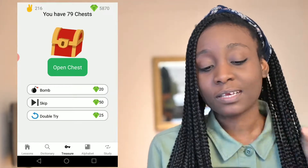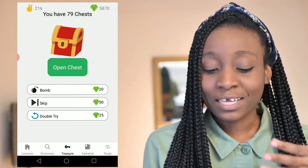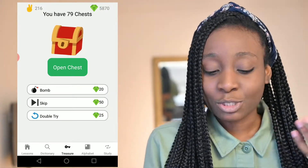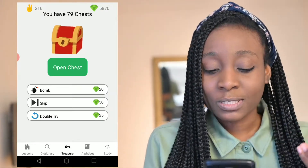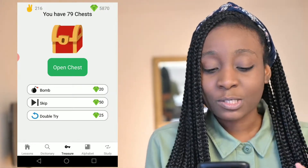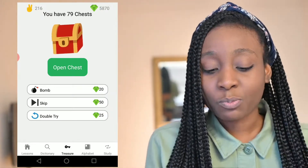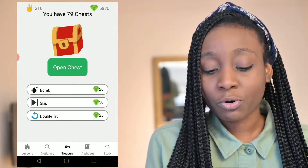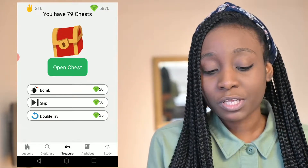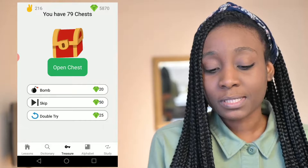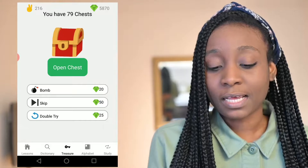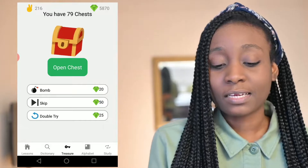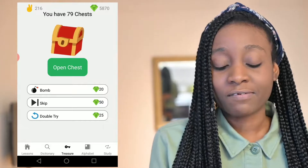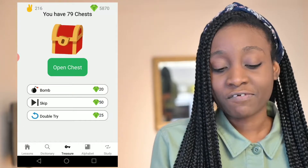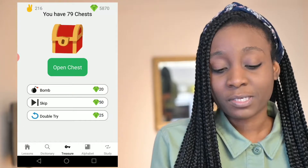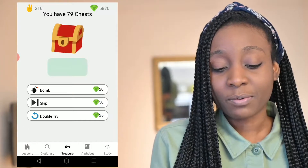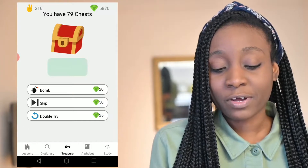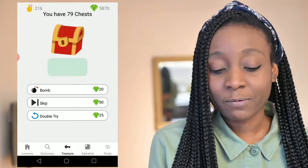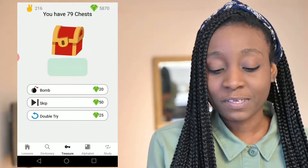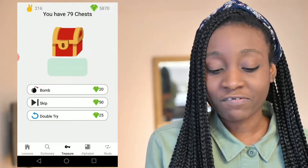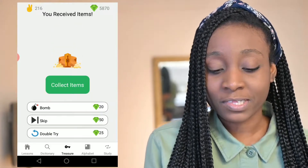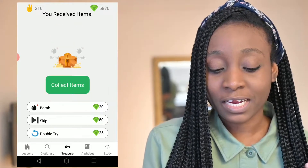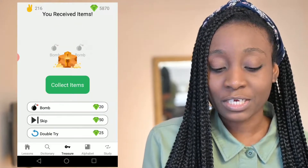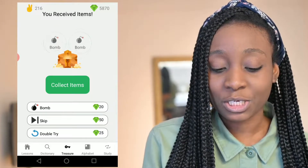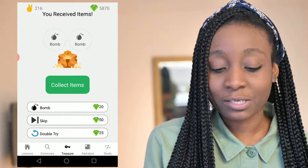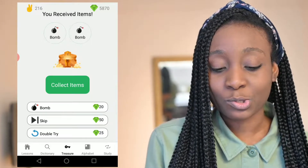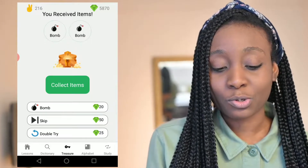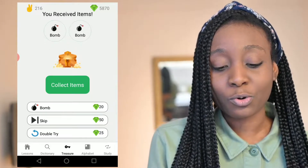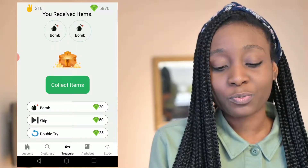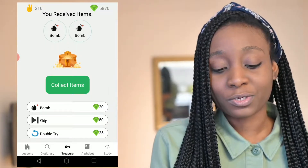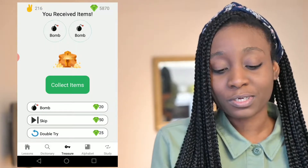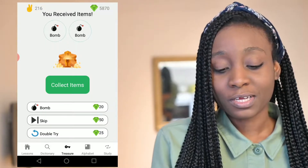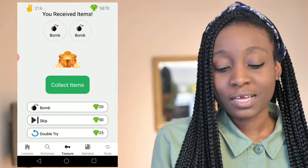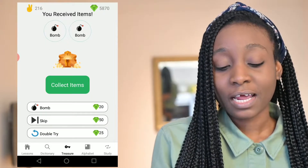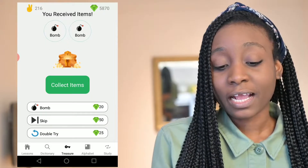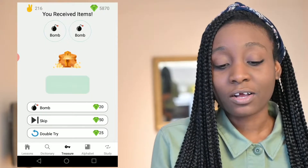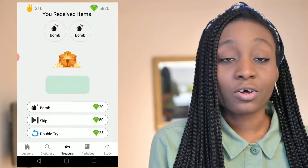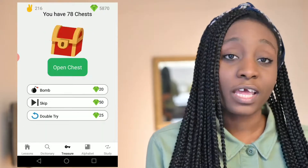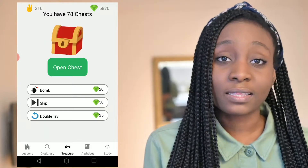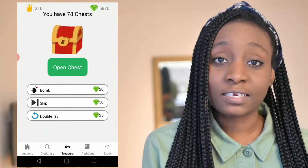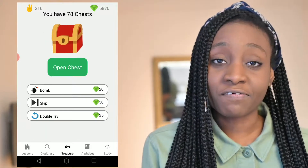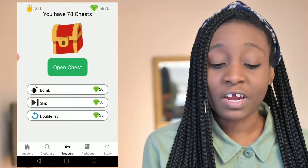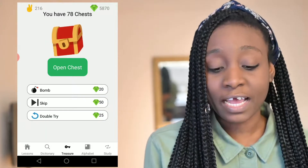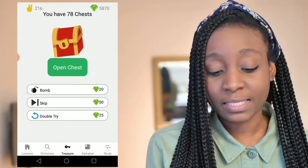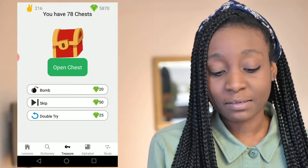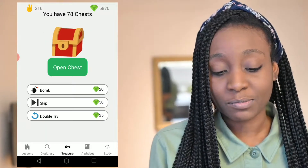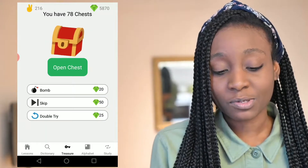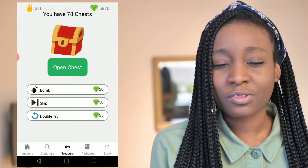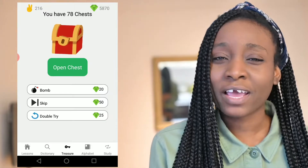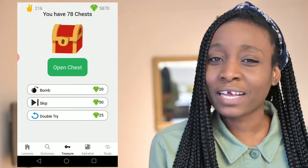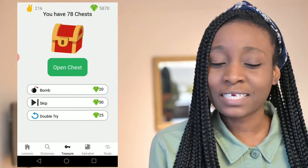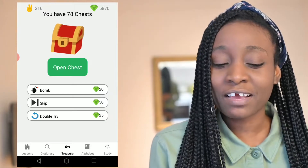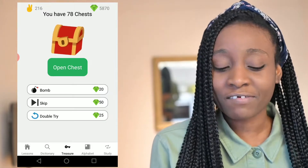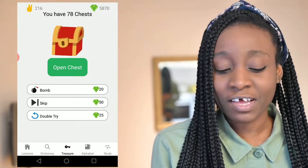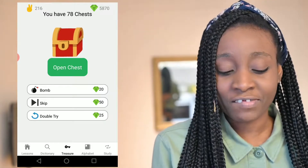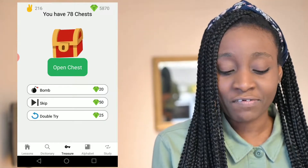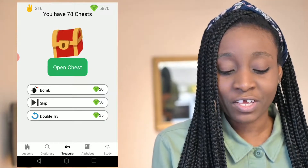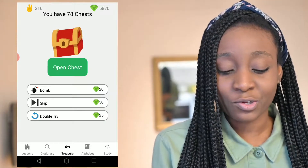these points and for example I have 79 chests unopened and I can collect the different items although I've never